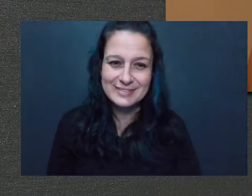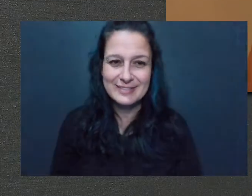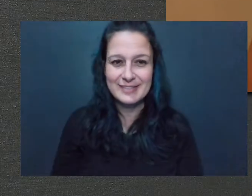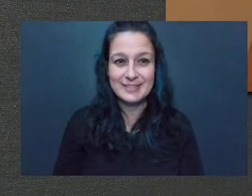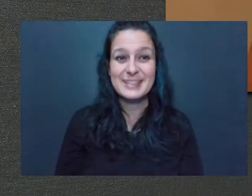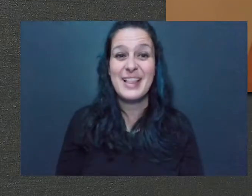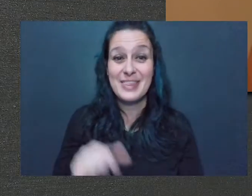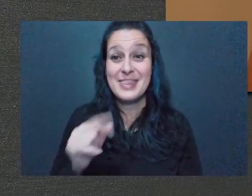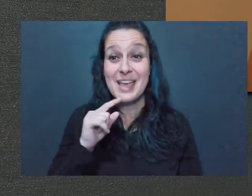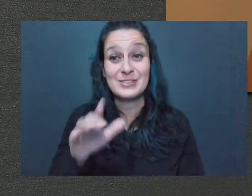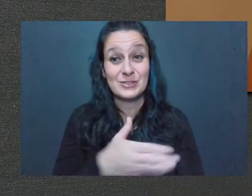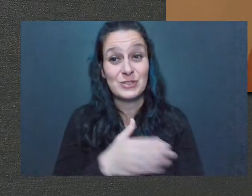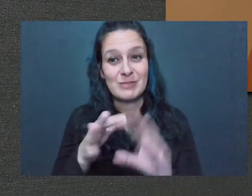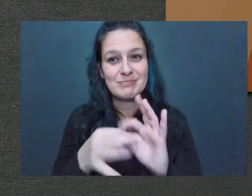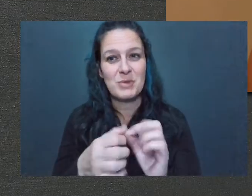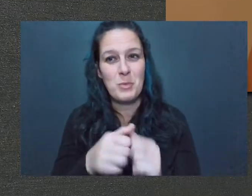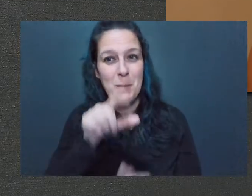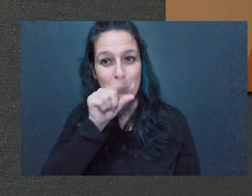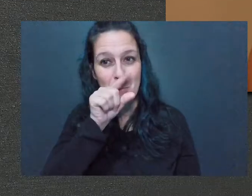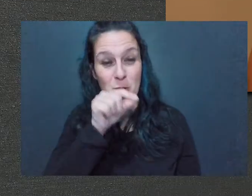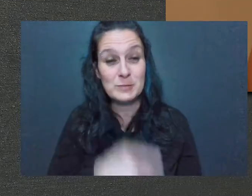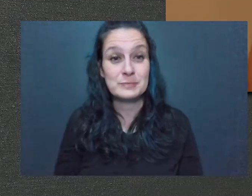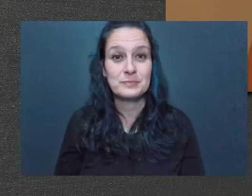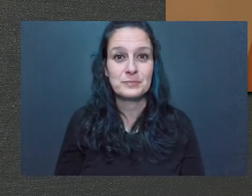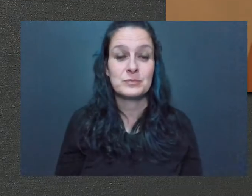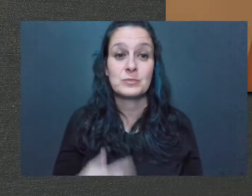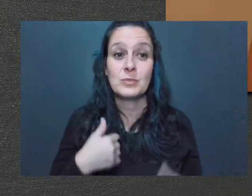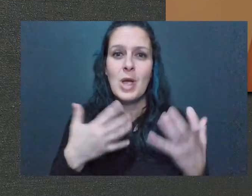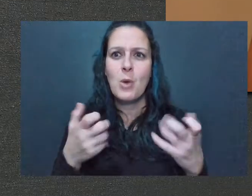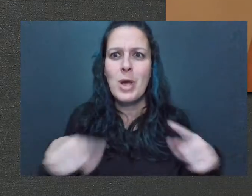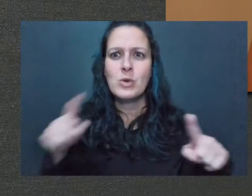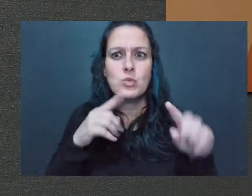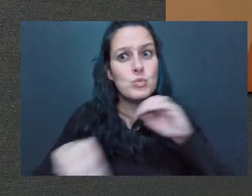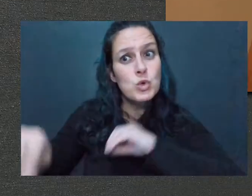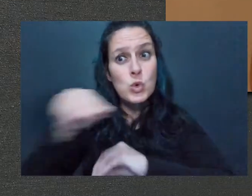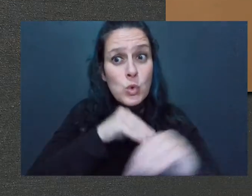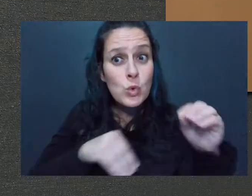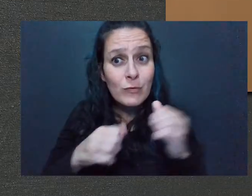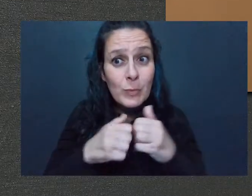So that's what the song is about. And I want you to do some moving with me.